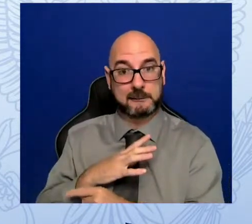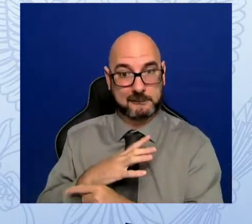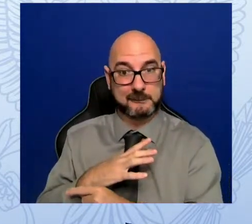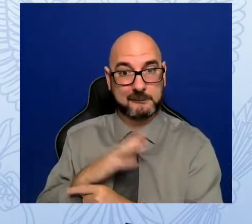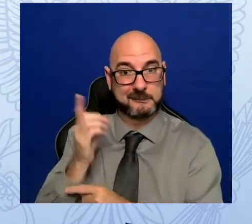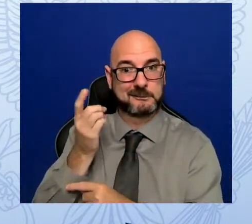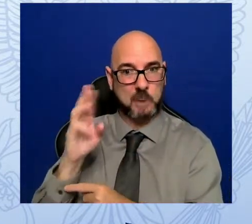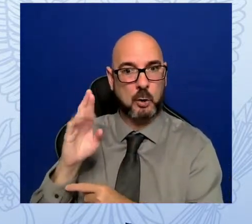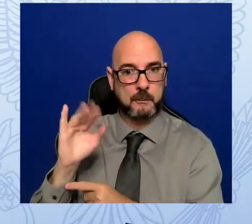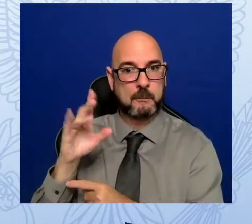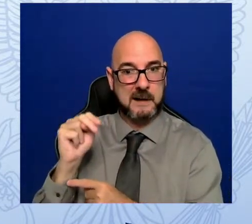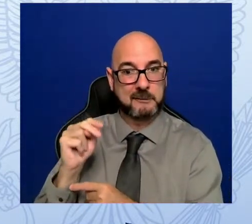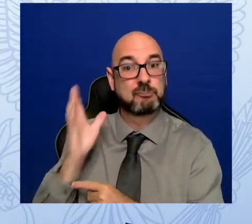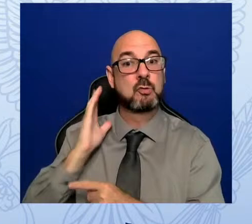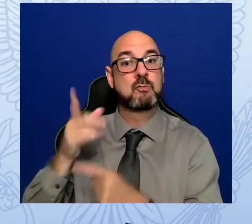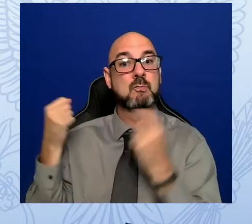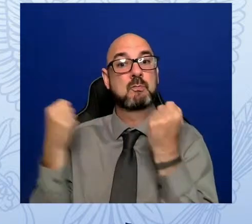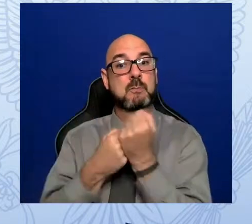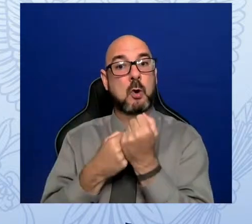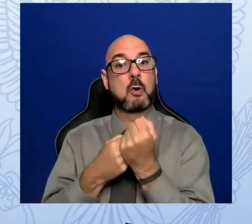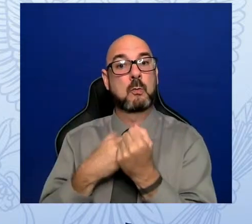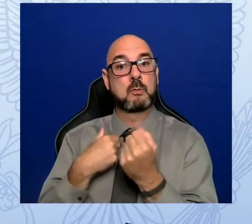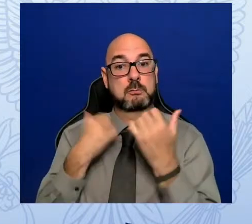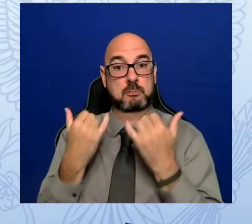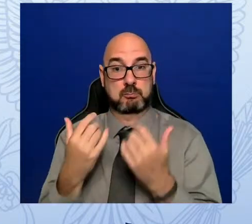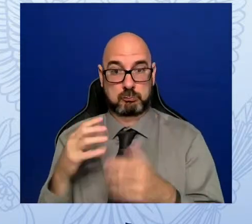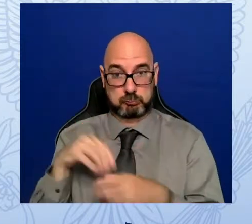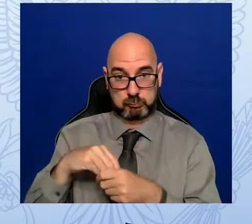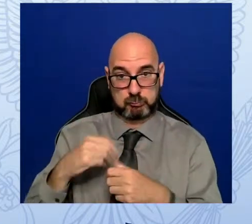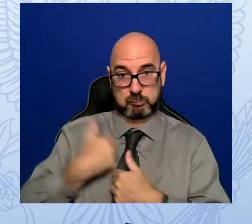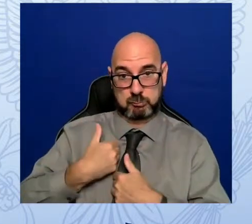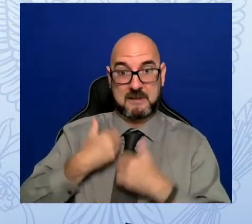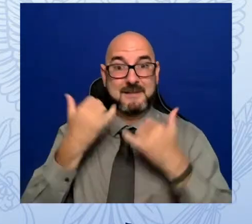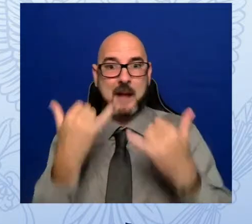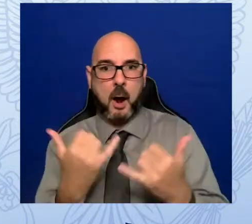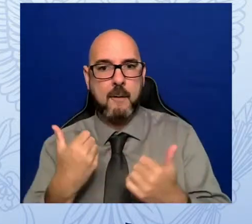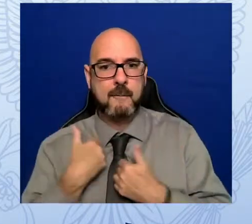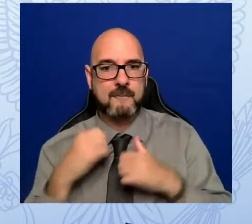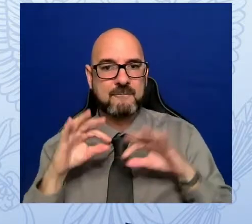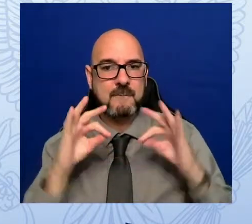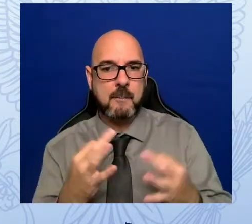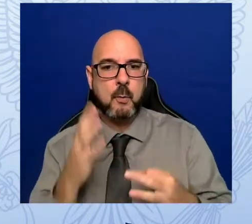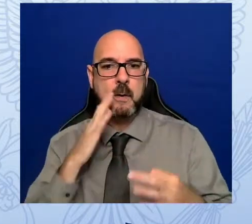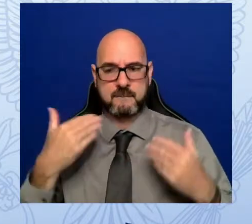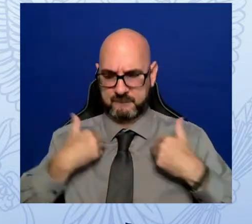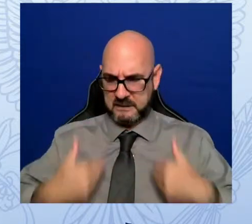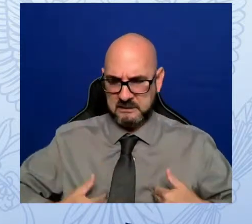in maintaining their physical and mental well-being. Before I wrap up, I want to leave you with a thought.